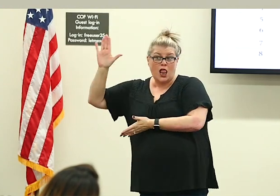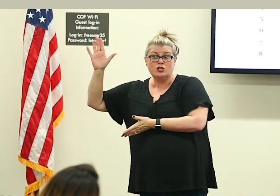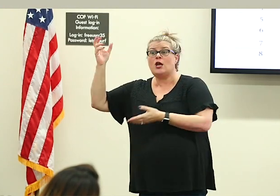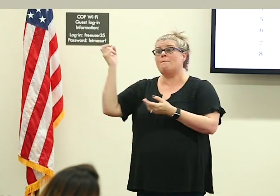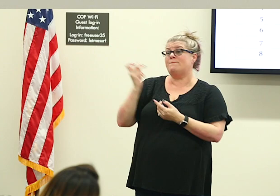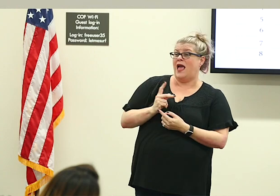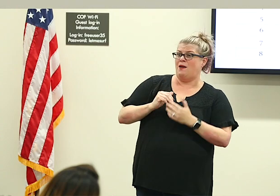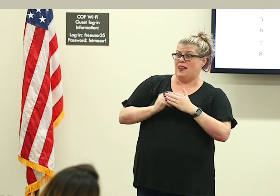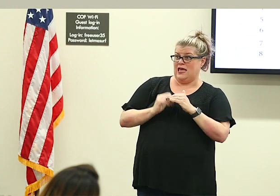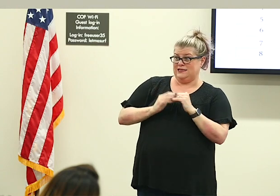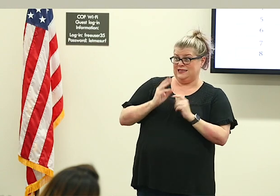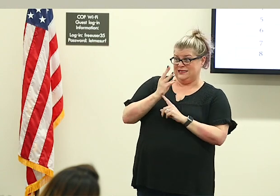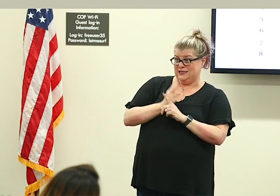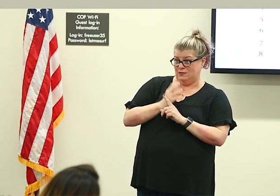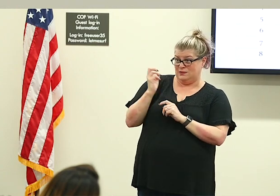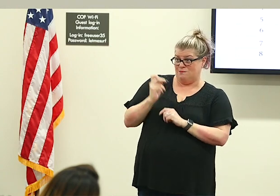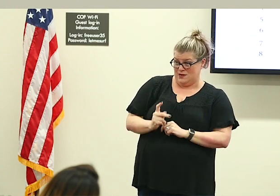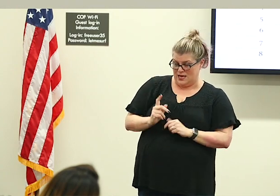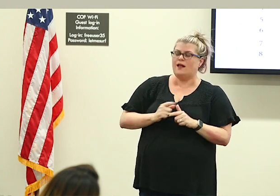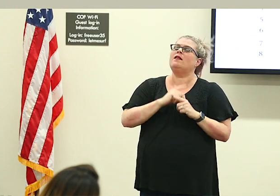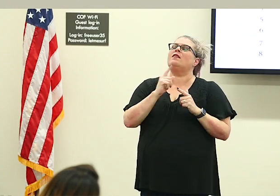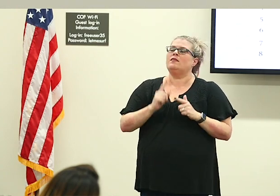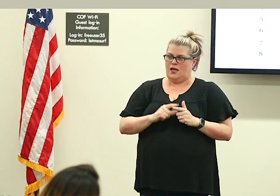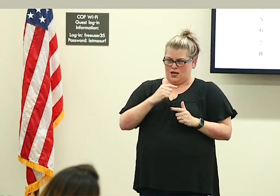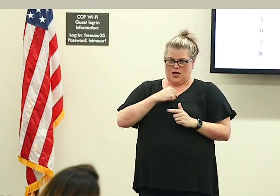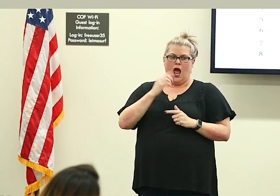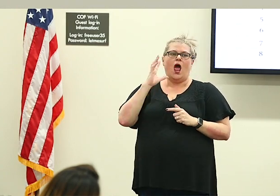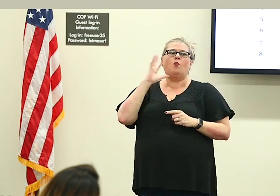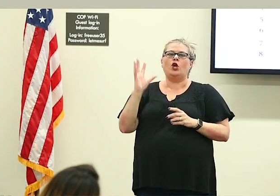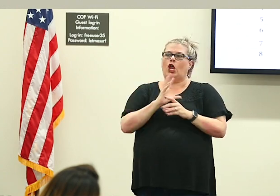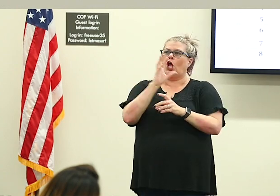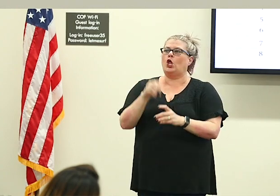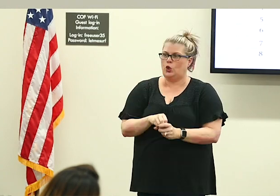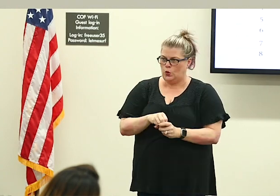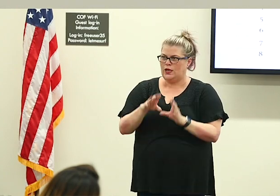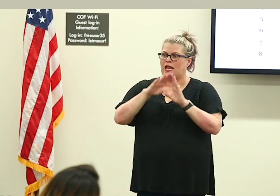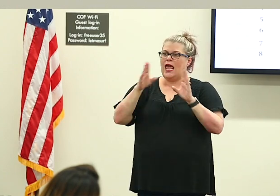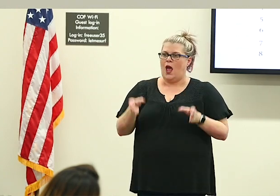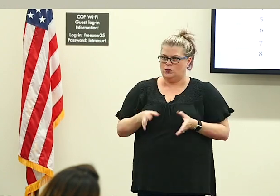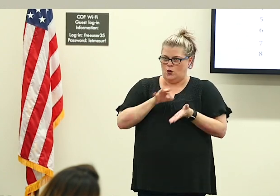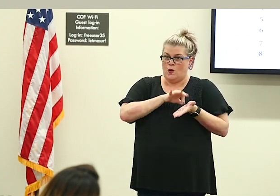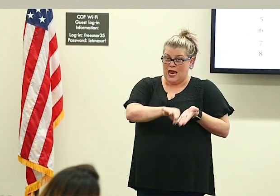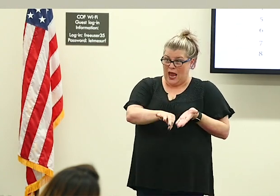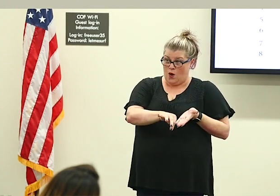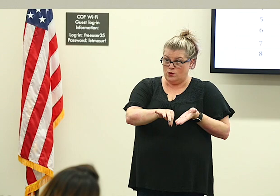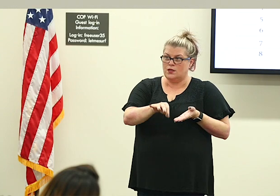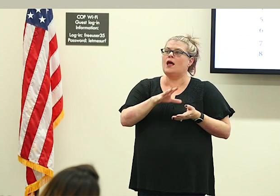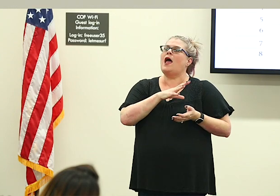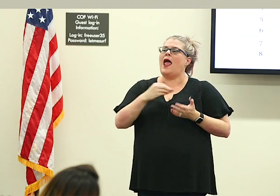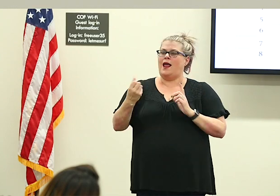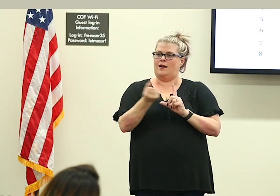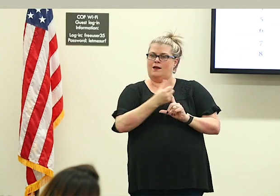What I would do is include them in the household, if they are a part of your household. Explain why they were there